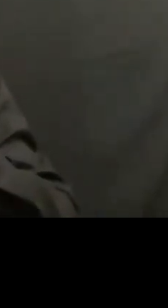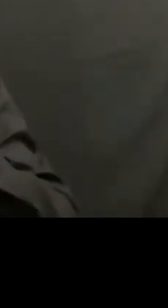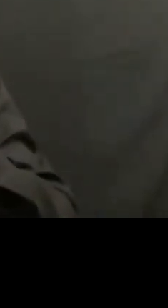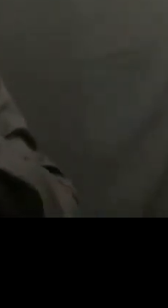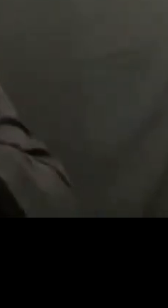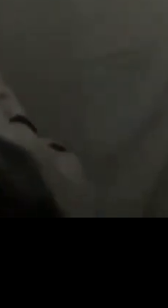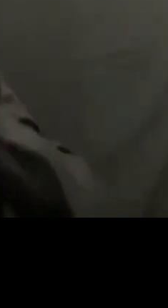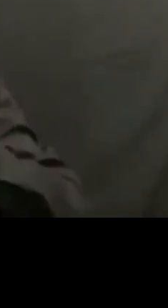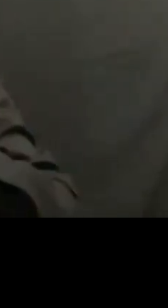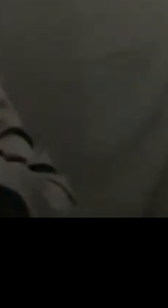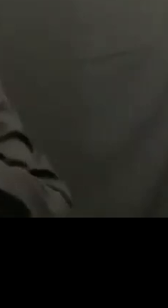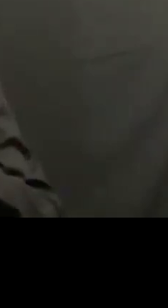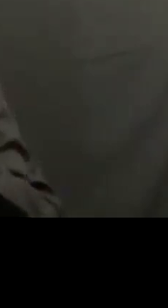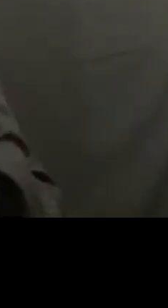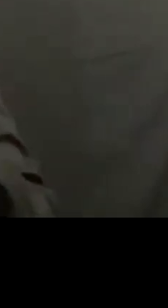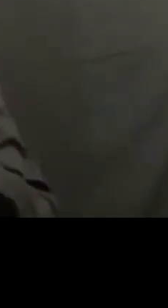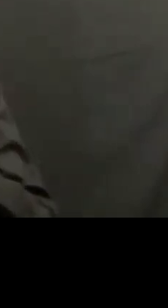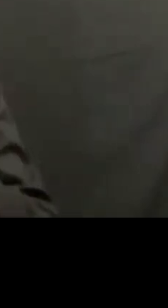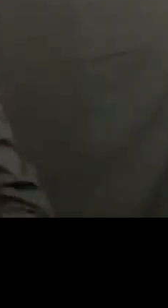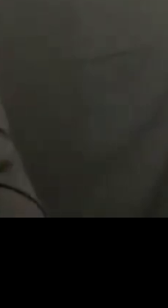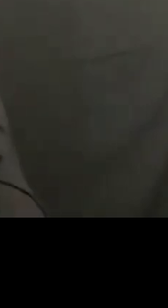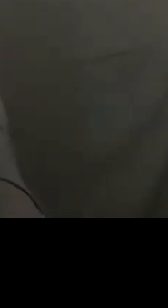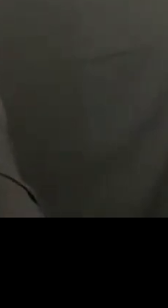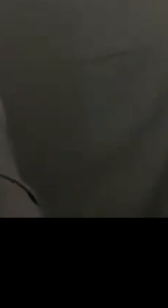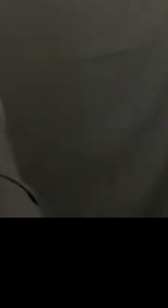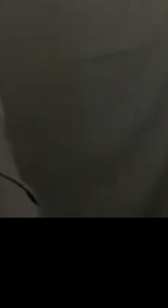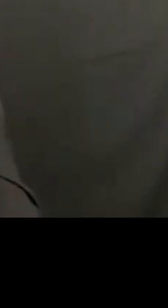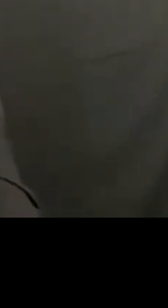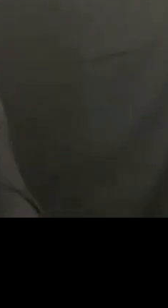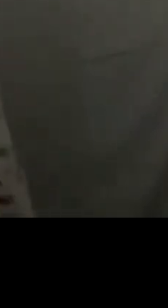that could be more valuable than just the ACRs themselves.